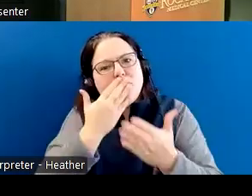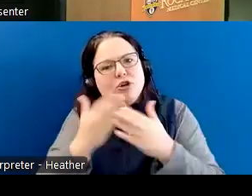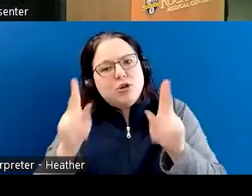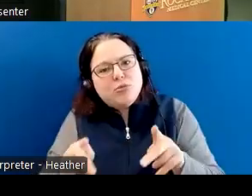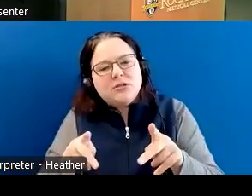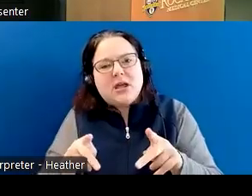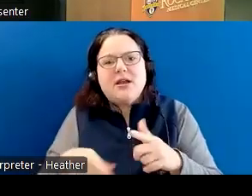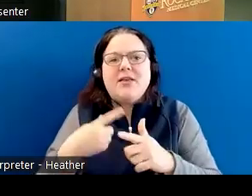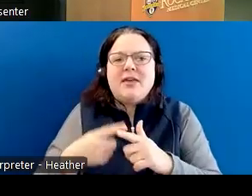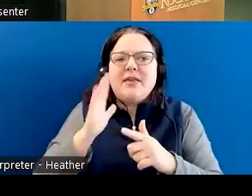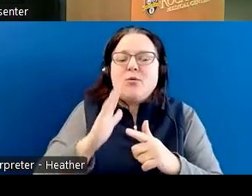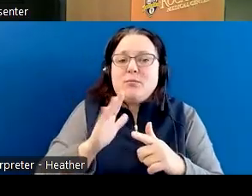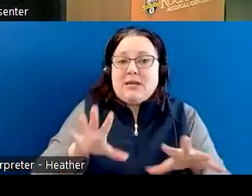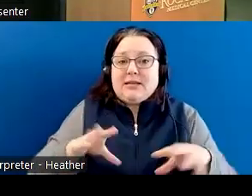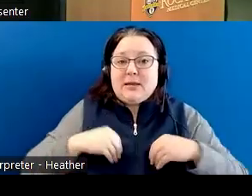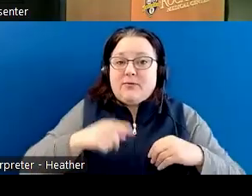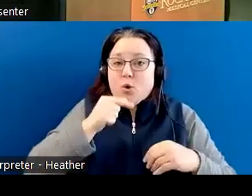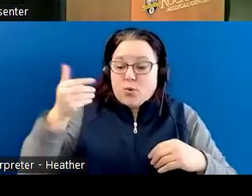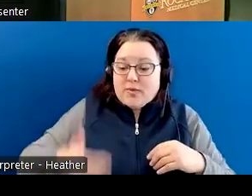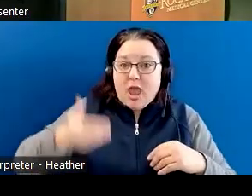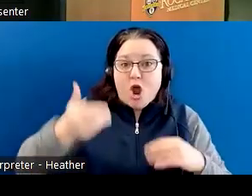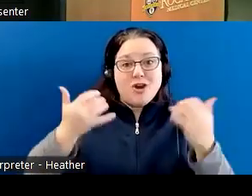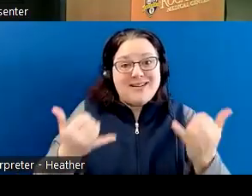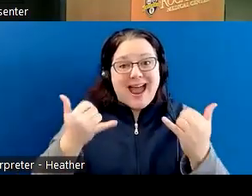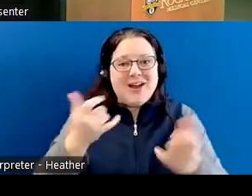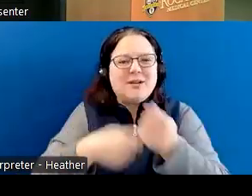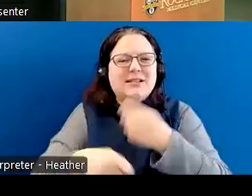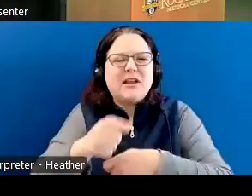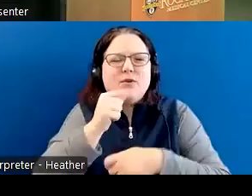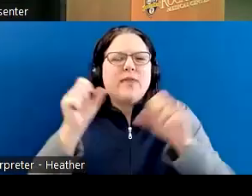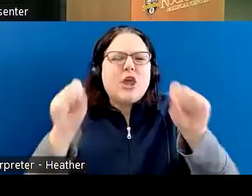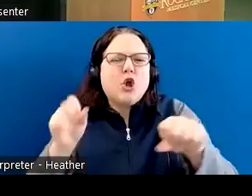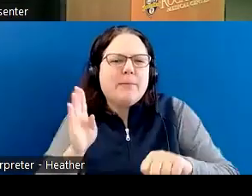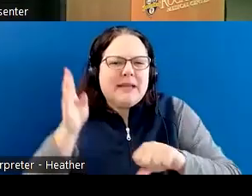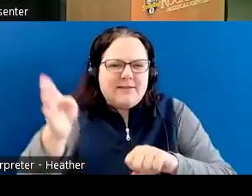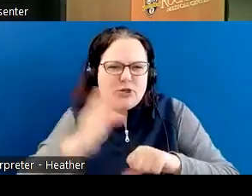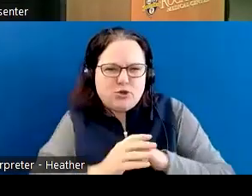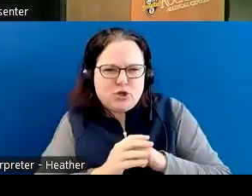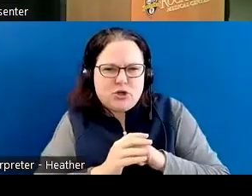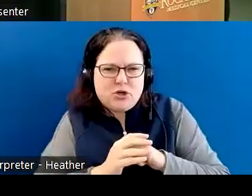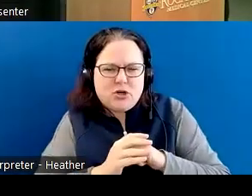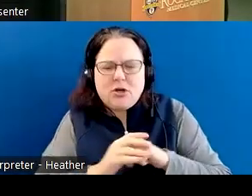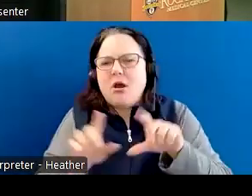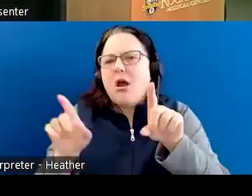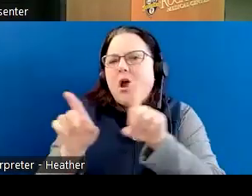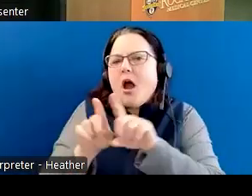who they are now rather than who they may be in the future. And as Neilie Meyers reminds us in